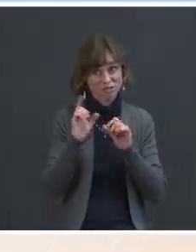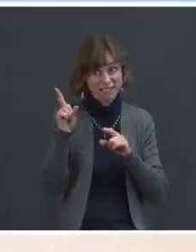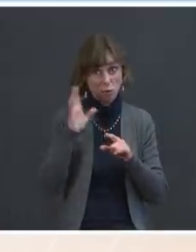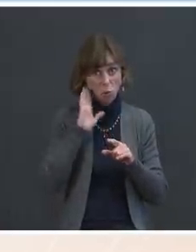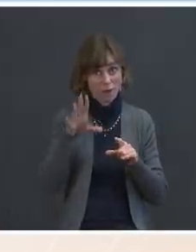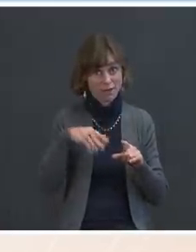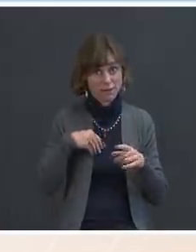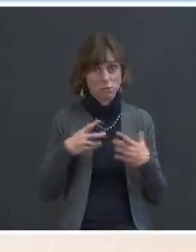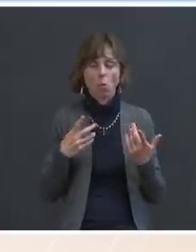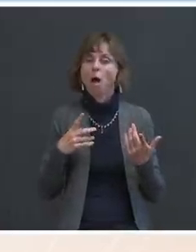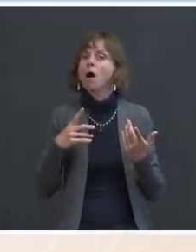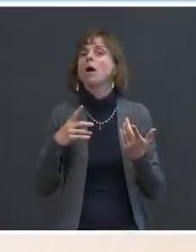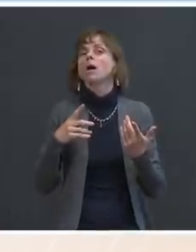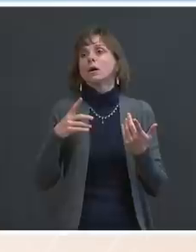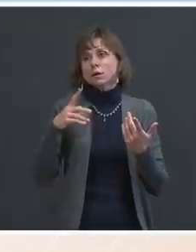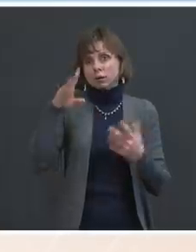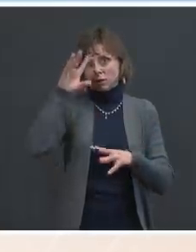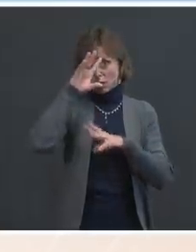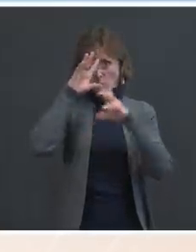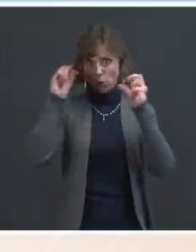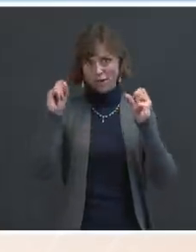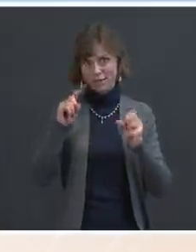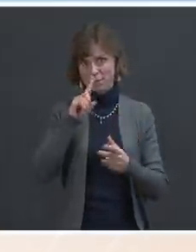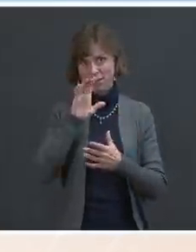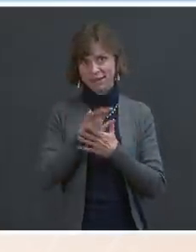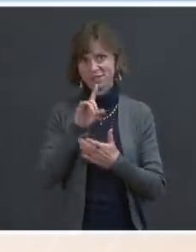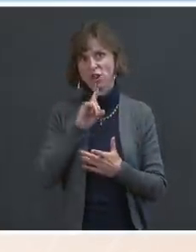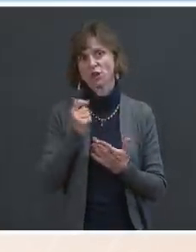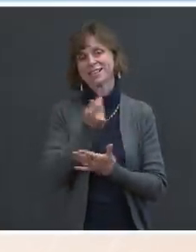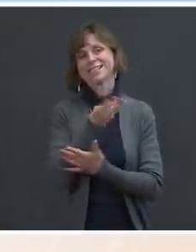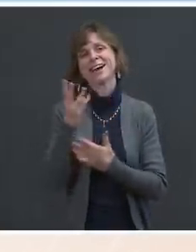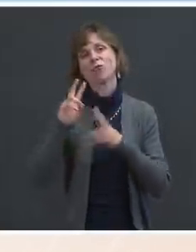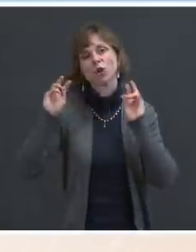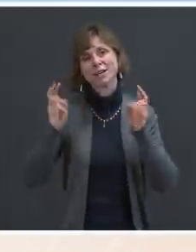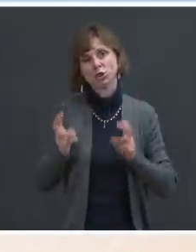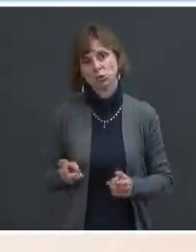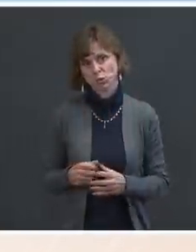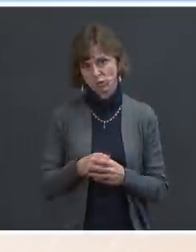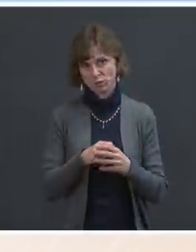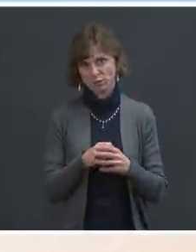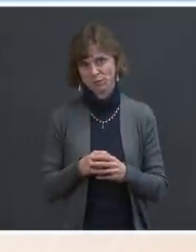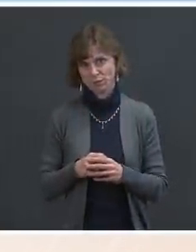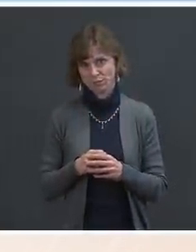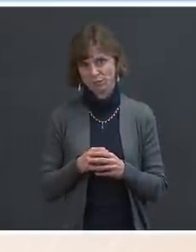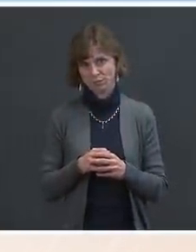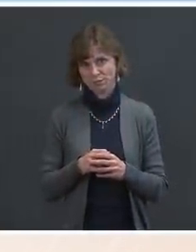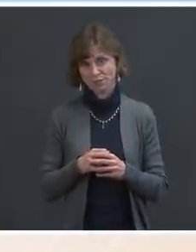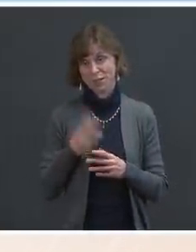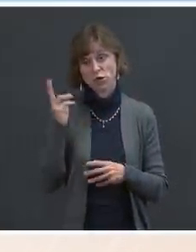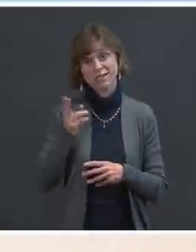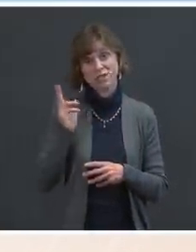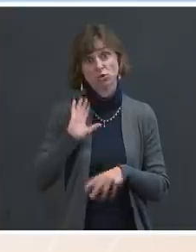that there are a range of issues where there's historic -- there's historic precedent of Democrats and Republicans